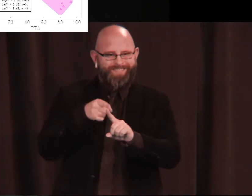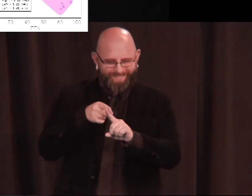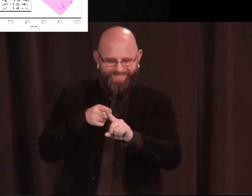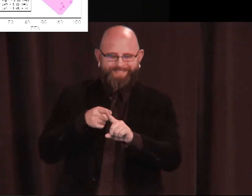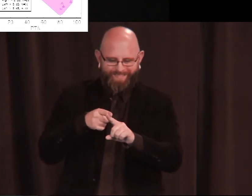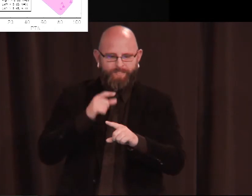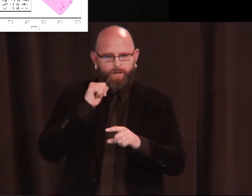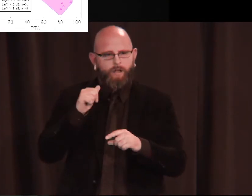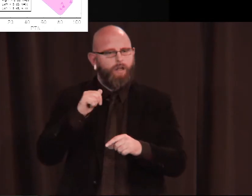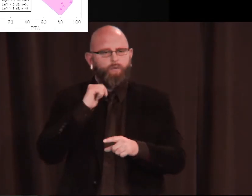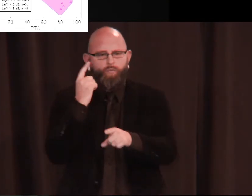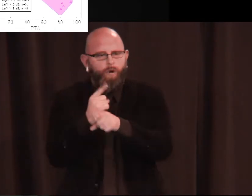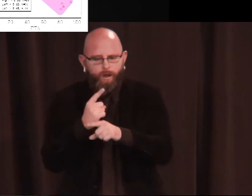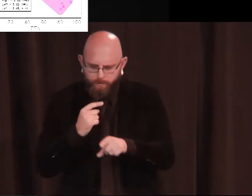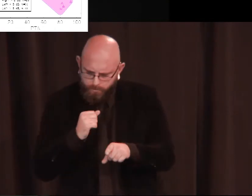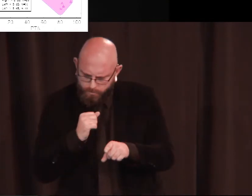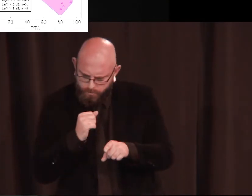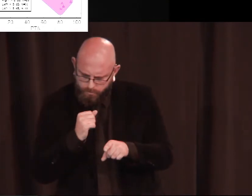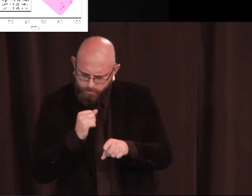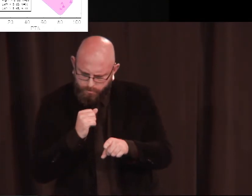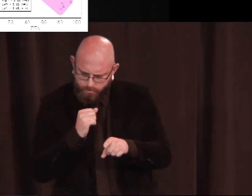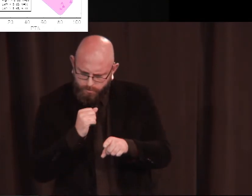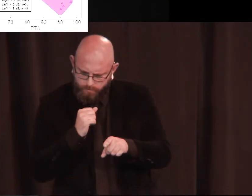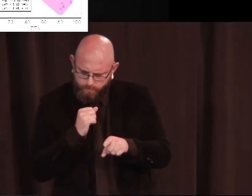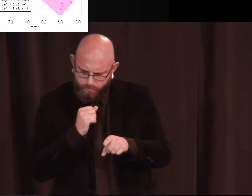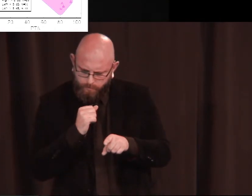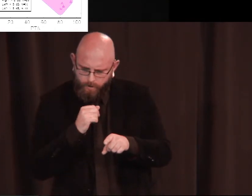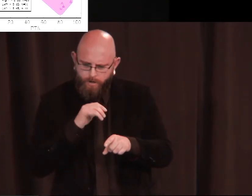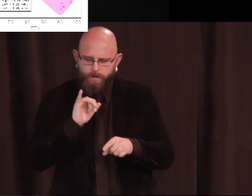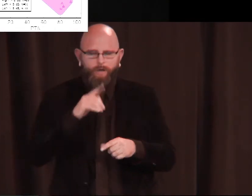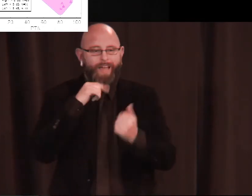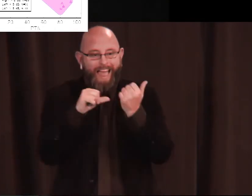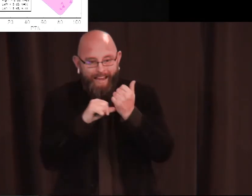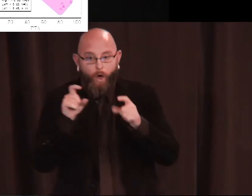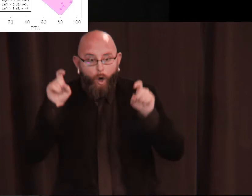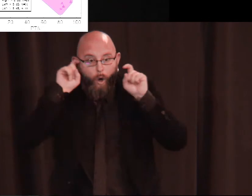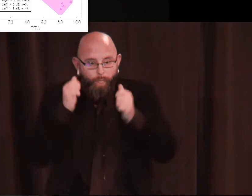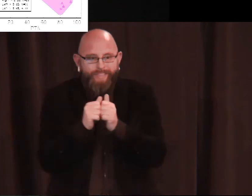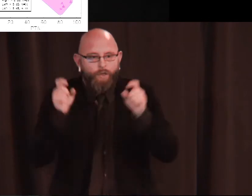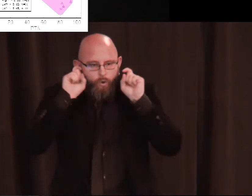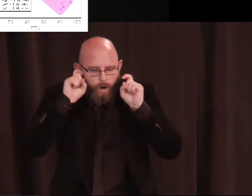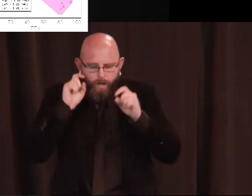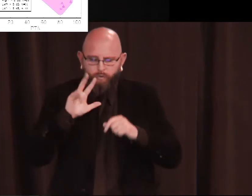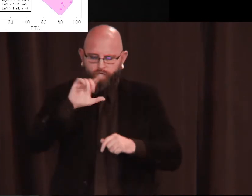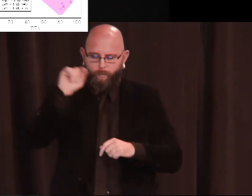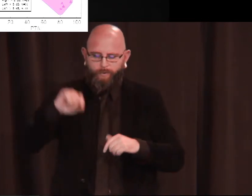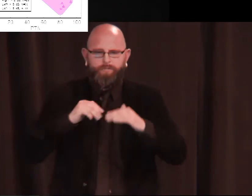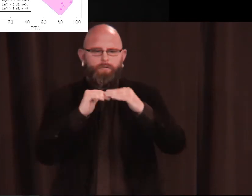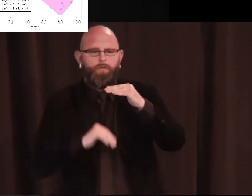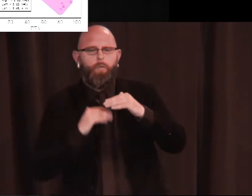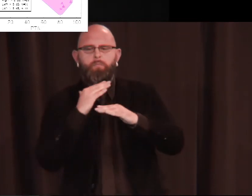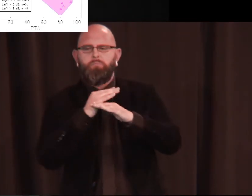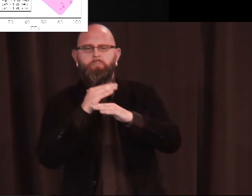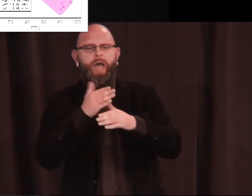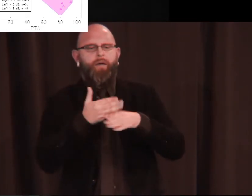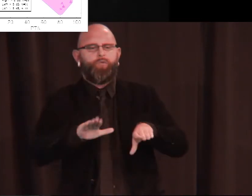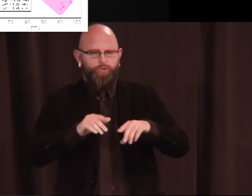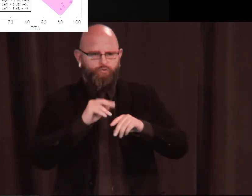their speech intelligibility index were below the average range. So we had -- so we had about a third of the kids who weren't appropriately fit.